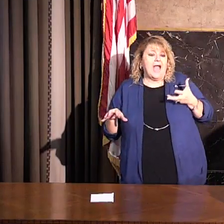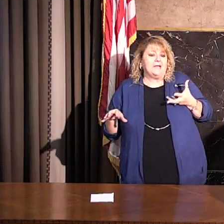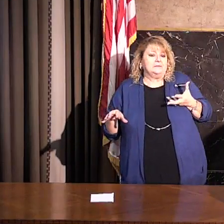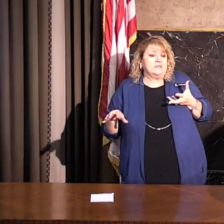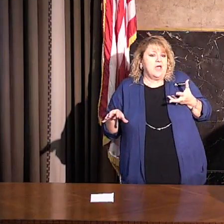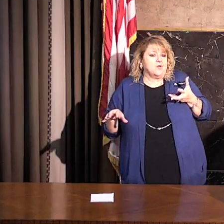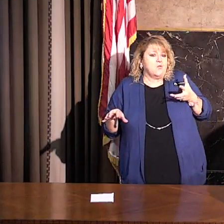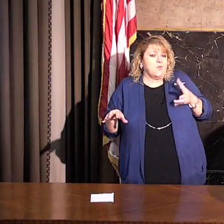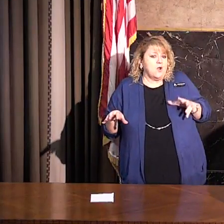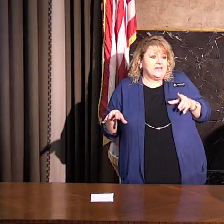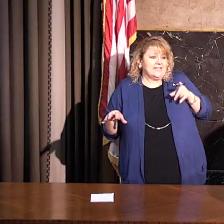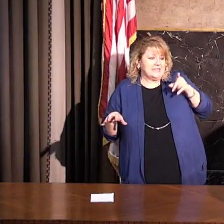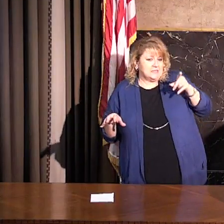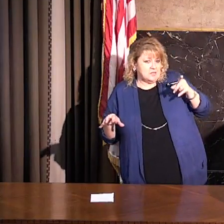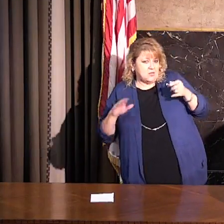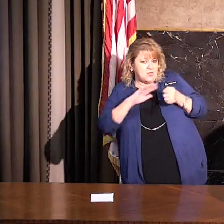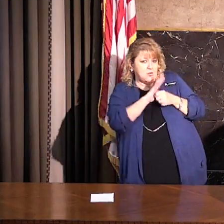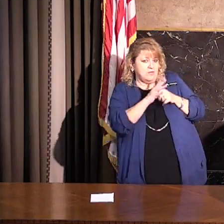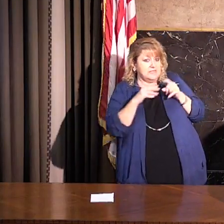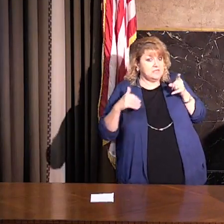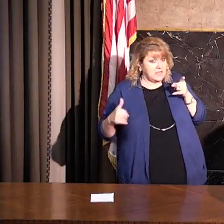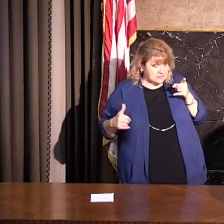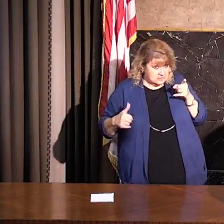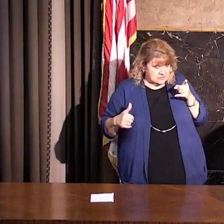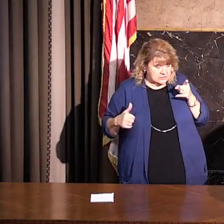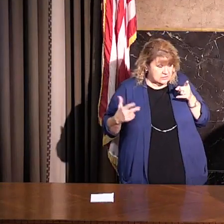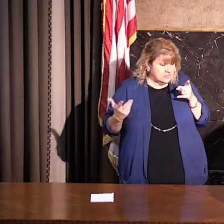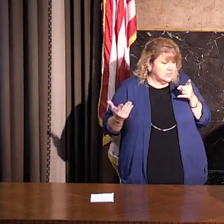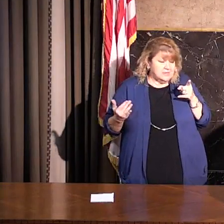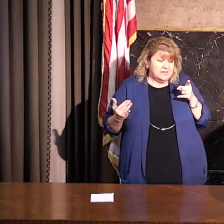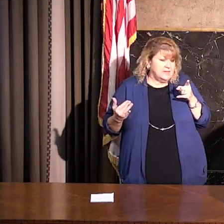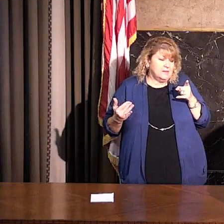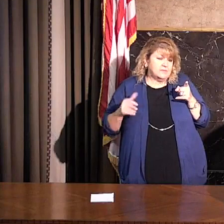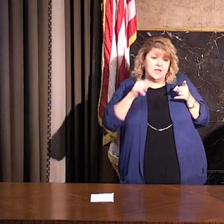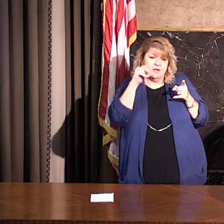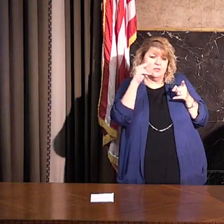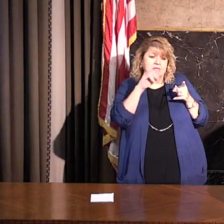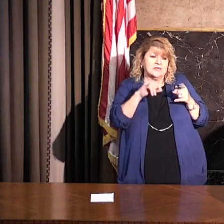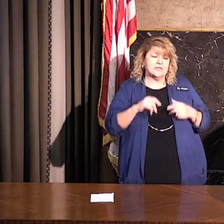that the people have been taking for years for measles,